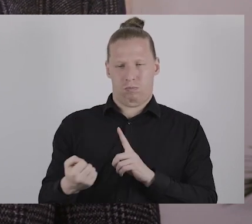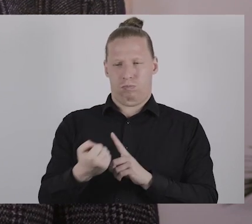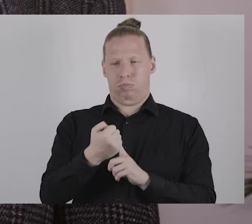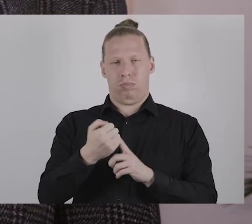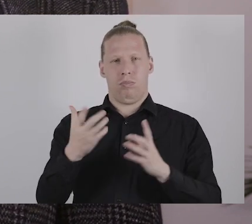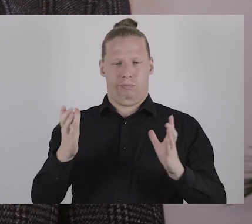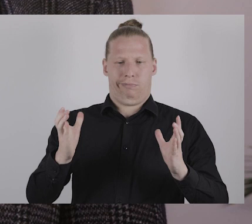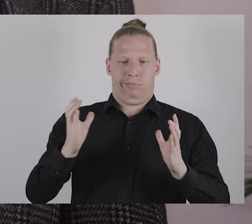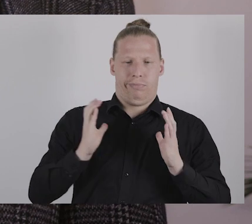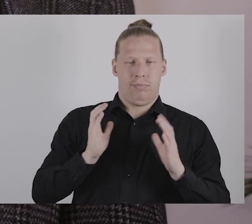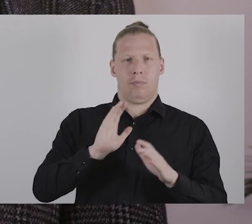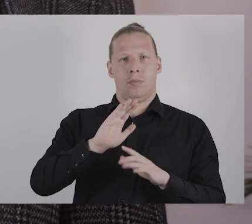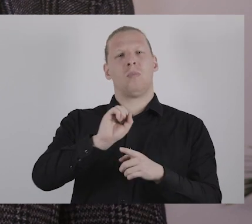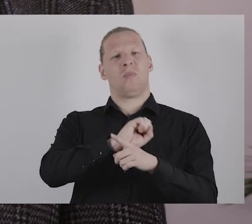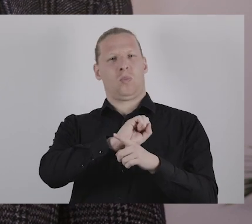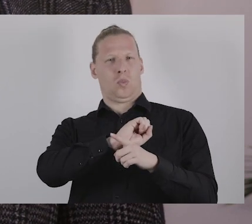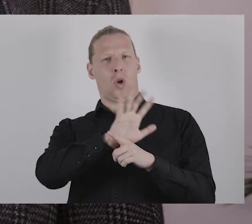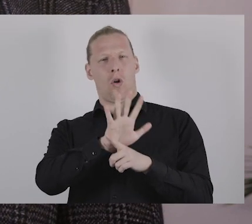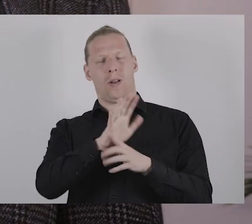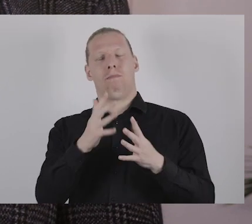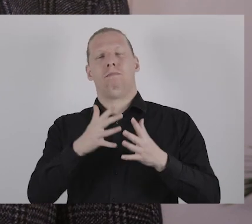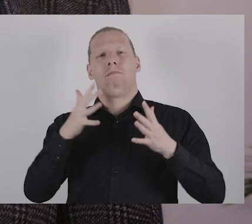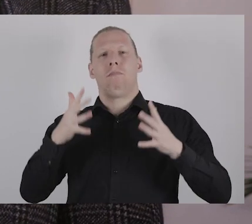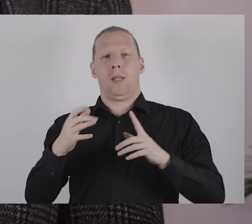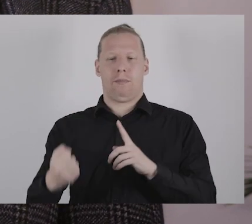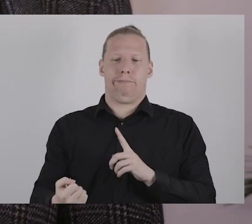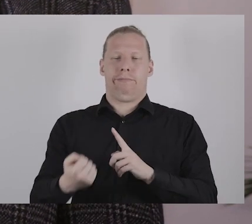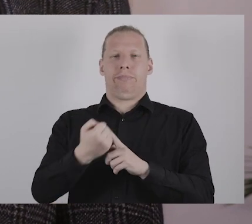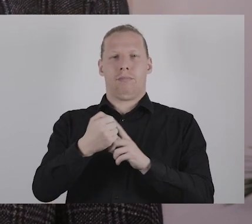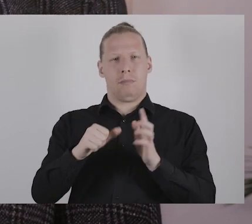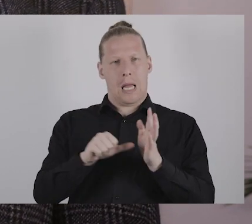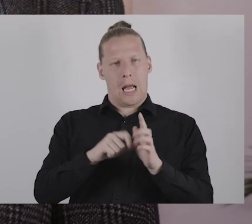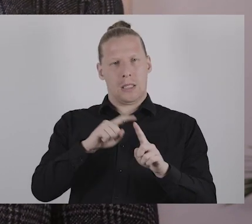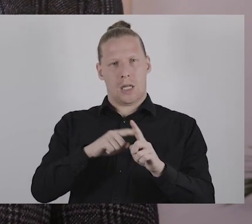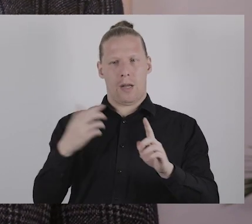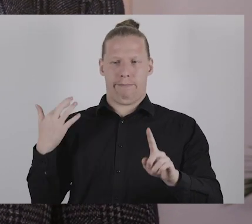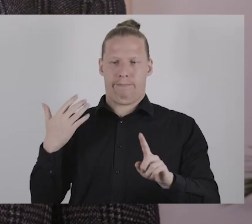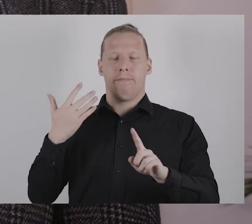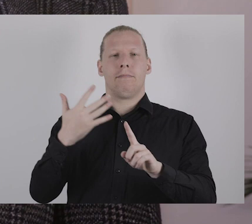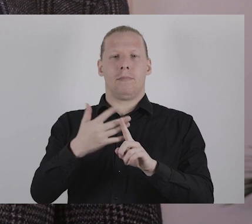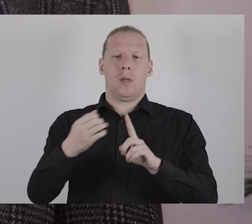with the arrival of COVID, which had a huge impact on the art industry.